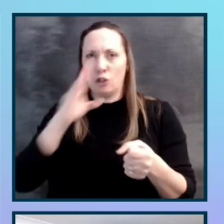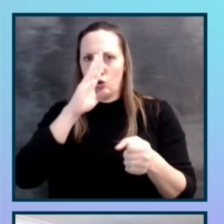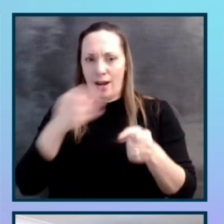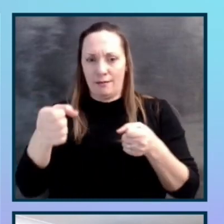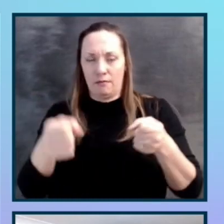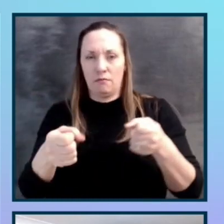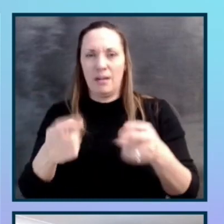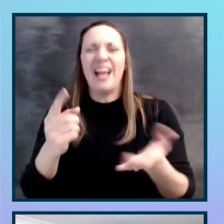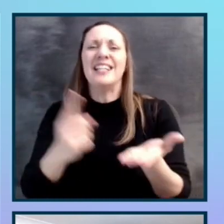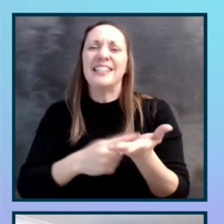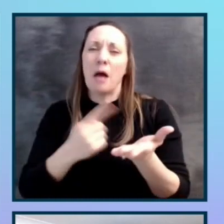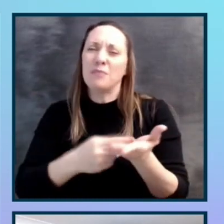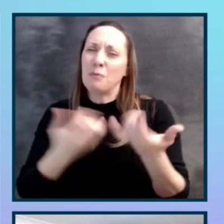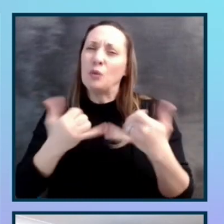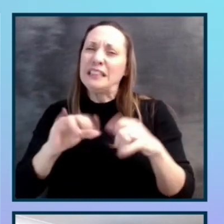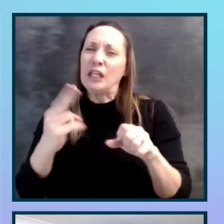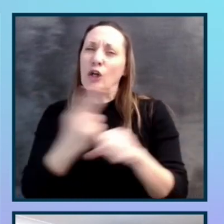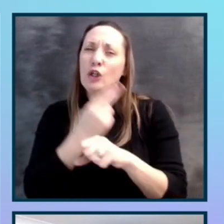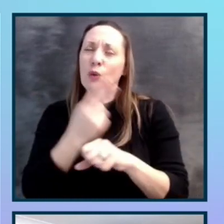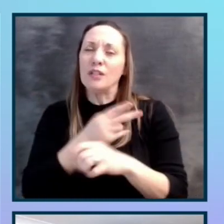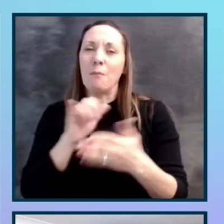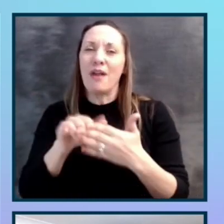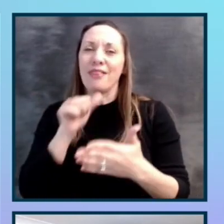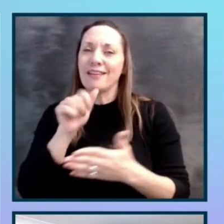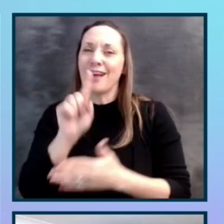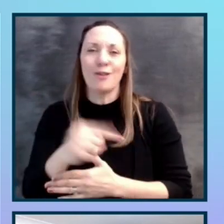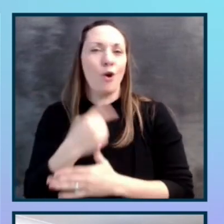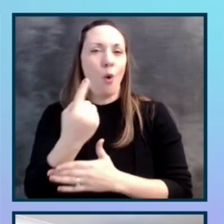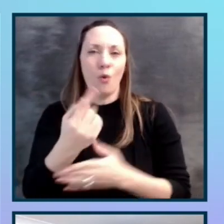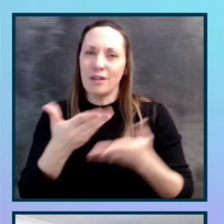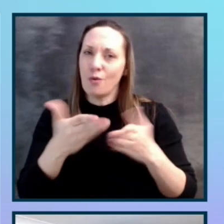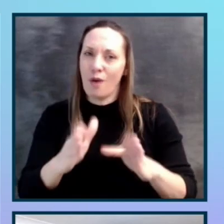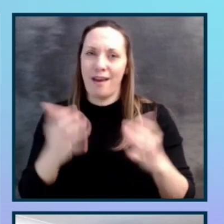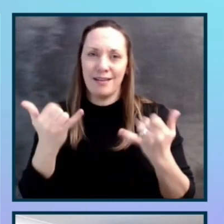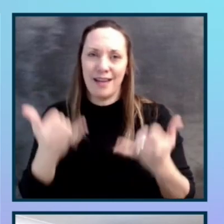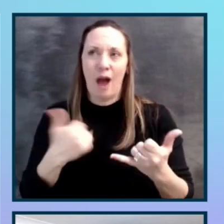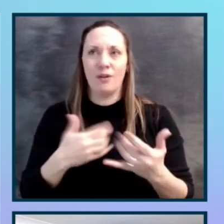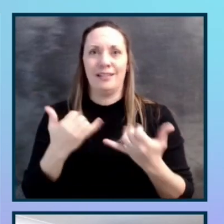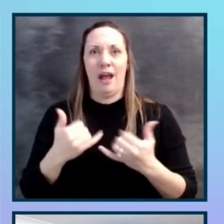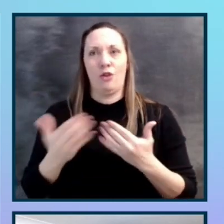but it's definitely not the only way we do it now, when there are easier ways of doing things.